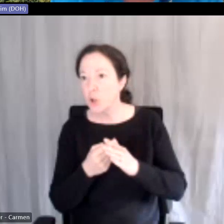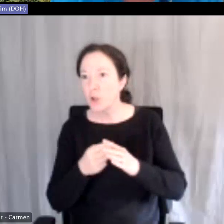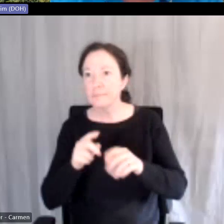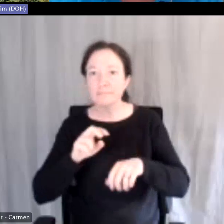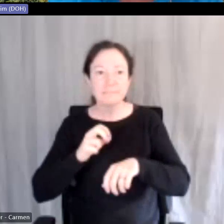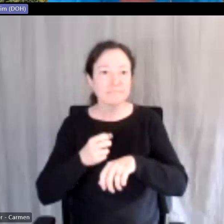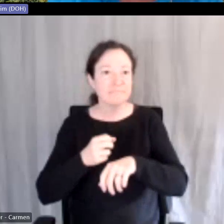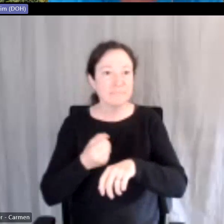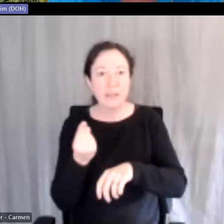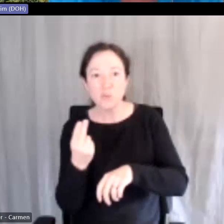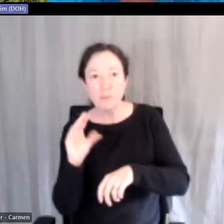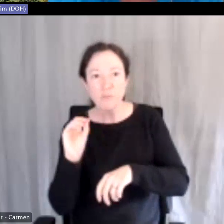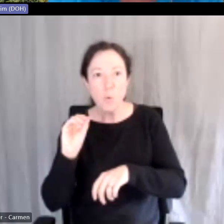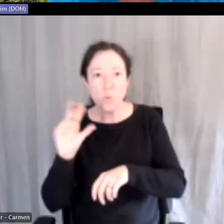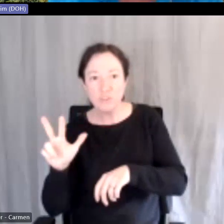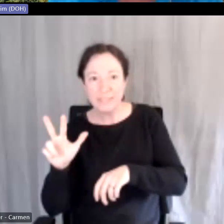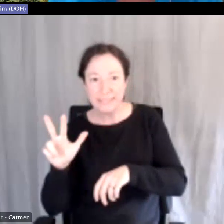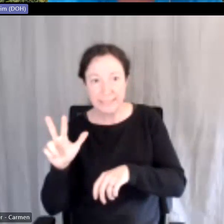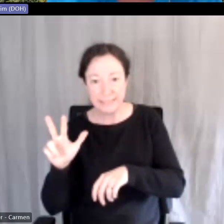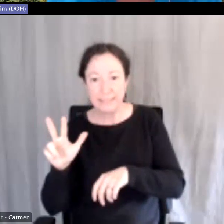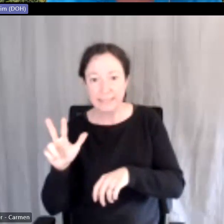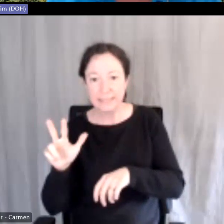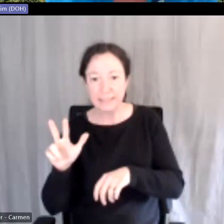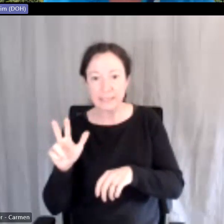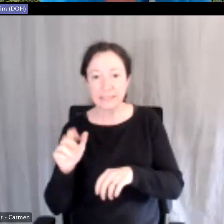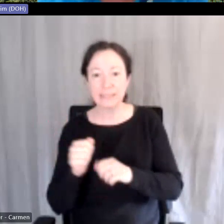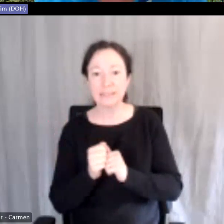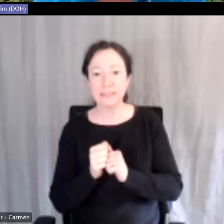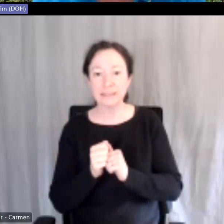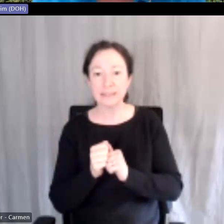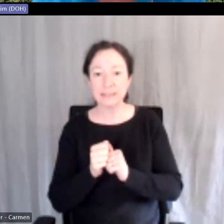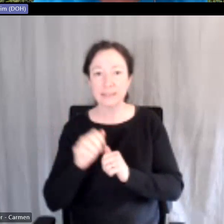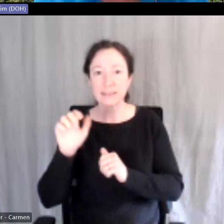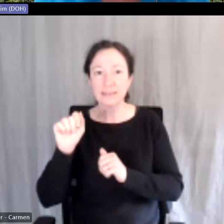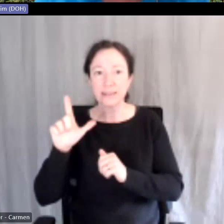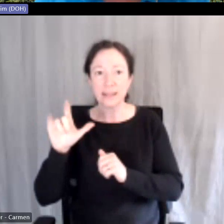giving folks a chance to start. This is the Allison IL webinar,